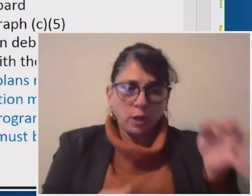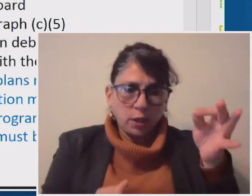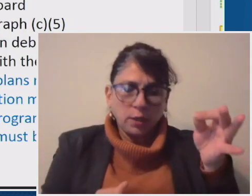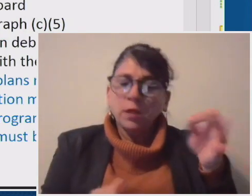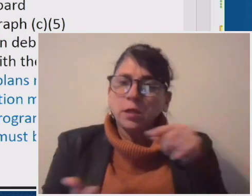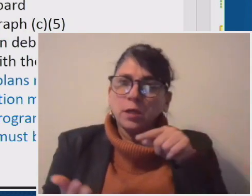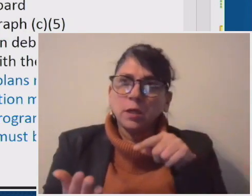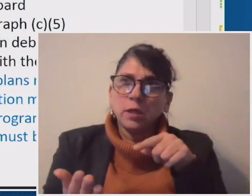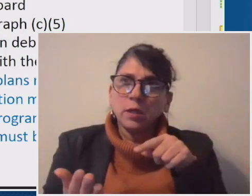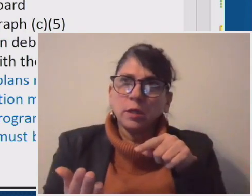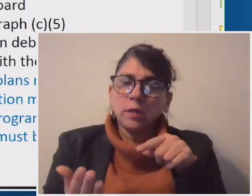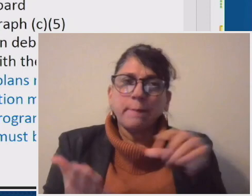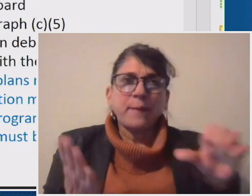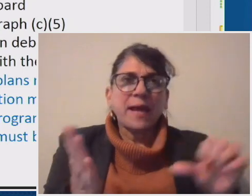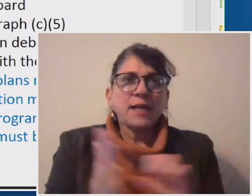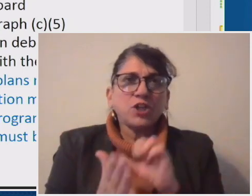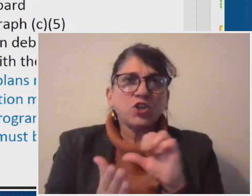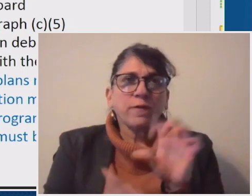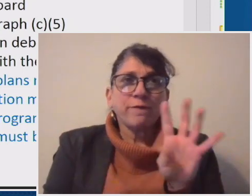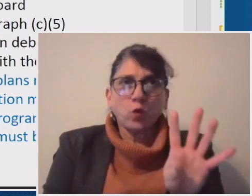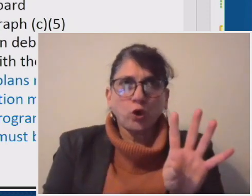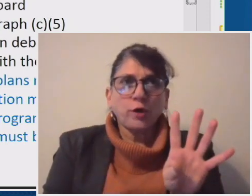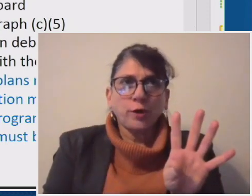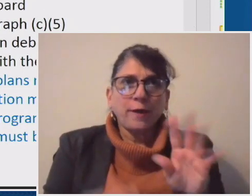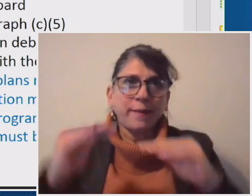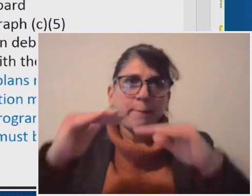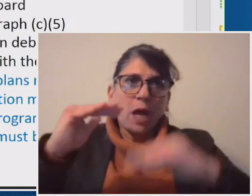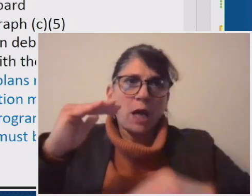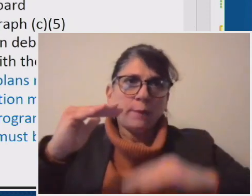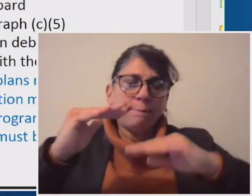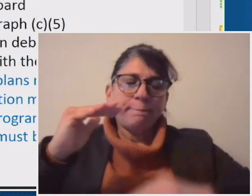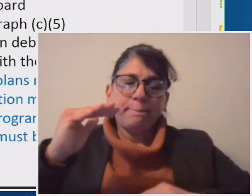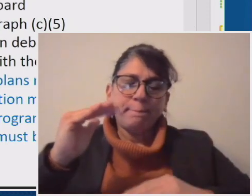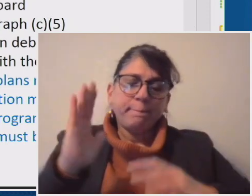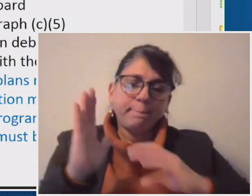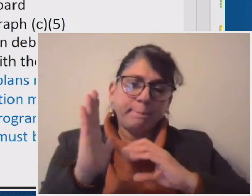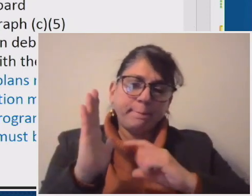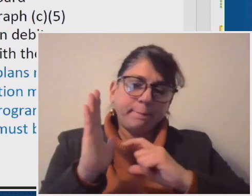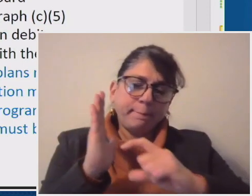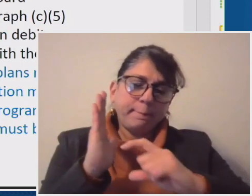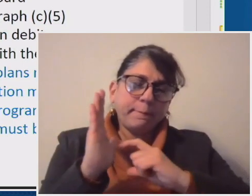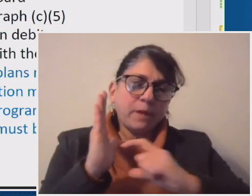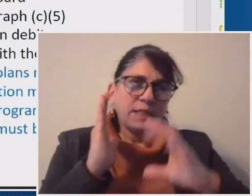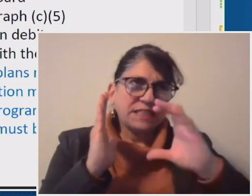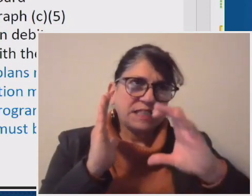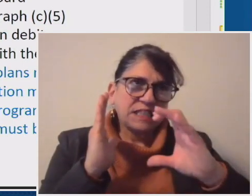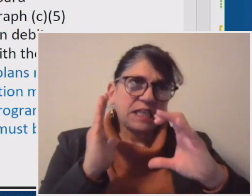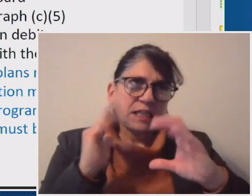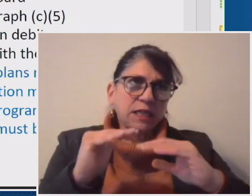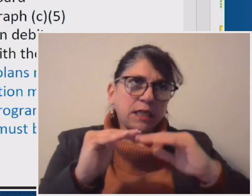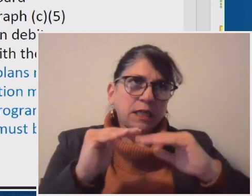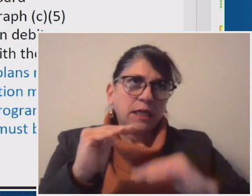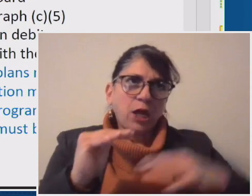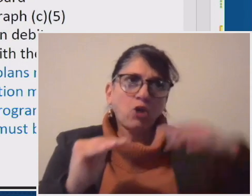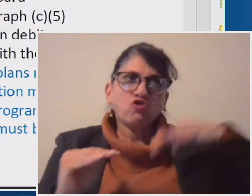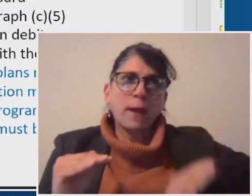page four, at the bottom where we have under C, crediting as students ledger